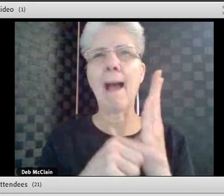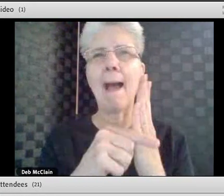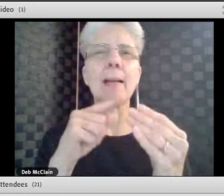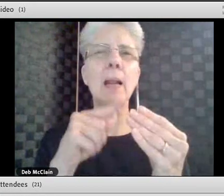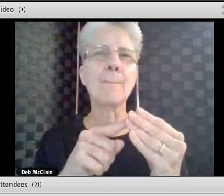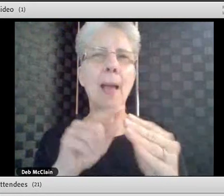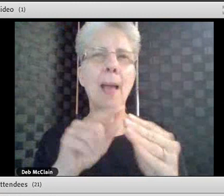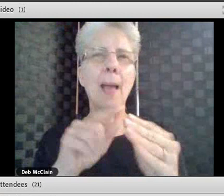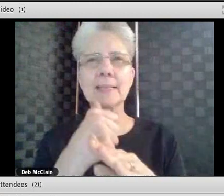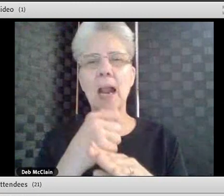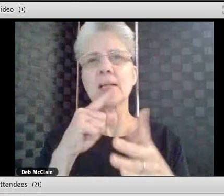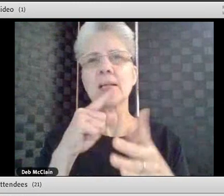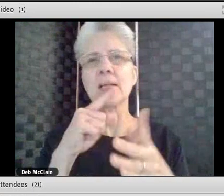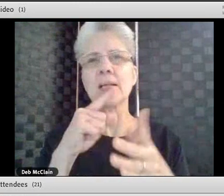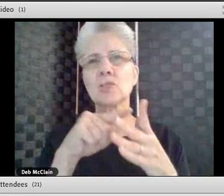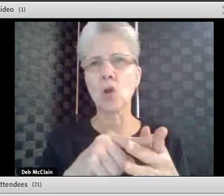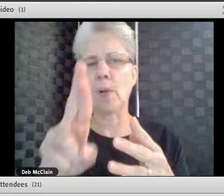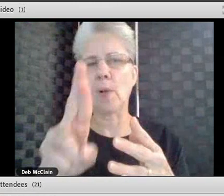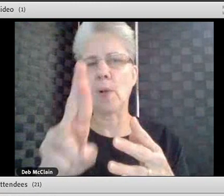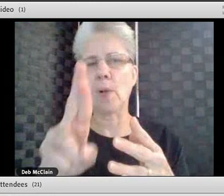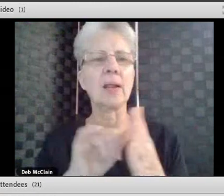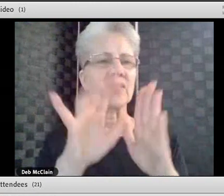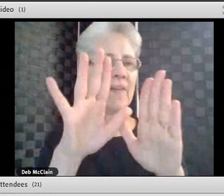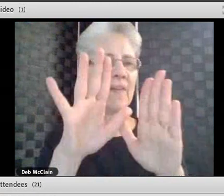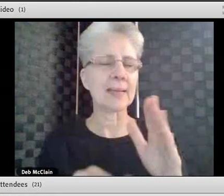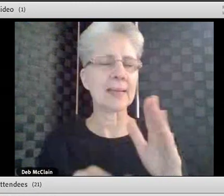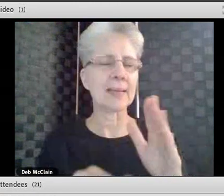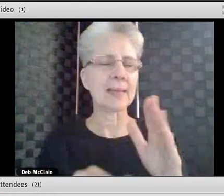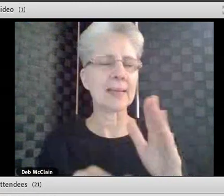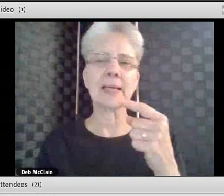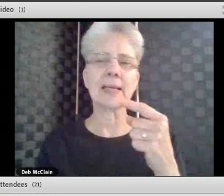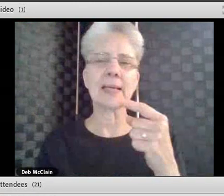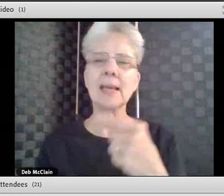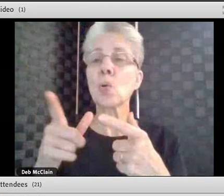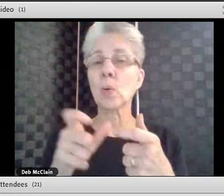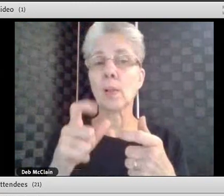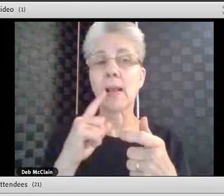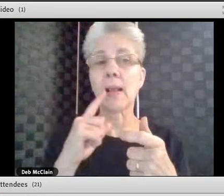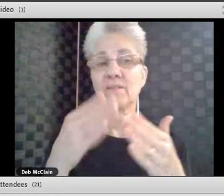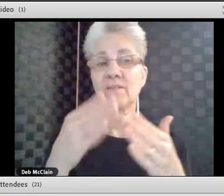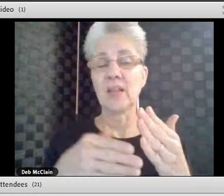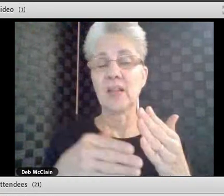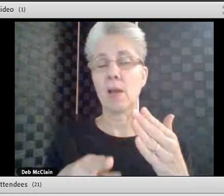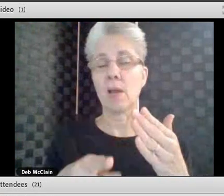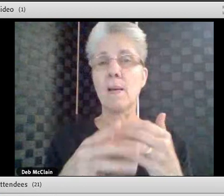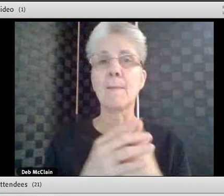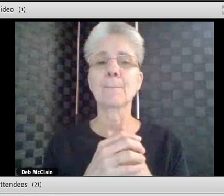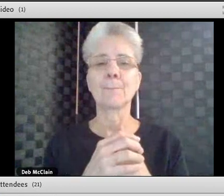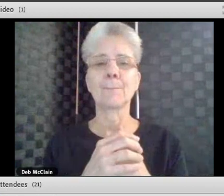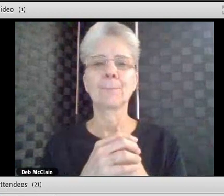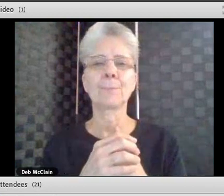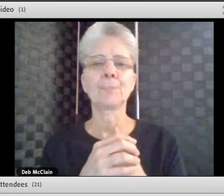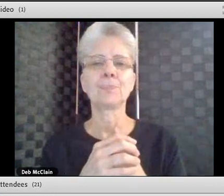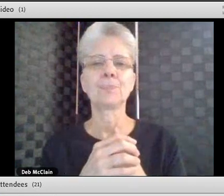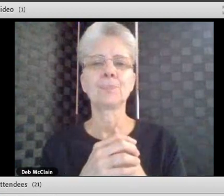There's also a really great guide on getting set up and getting started in virtual reality that's fantastic. So real quickly, I'm just going to finish up.